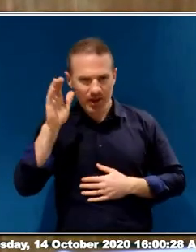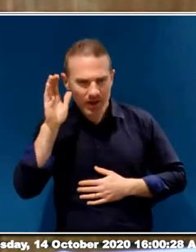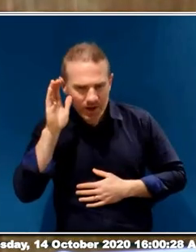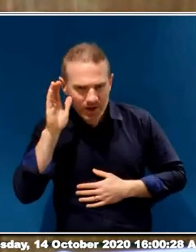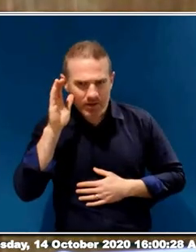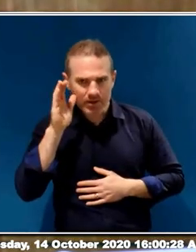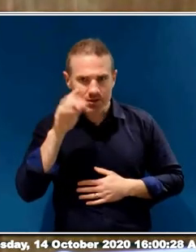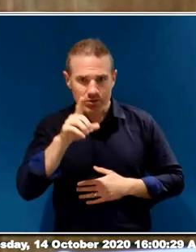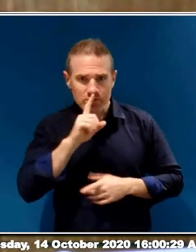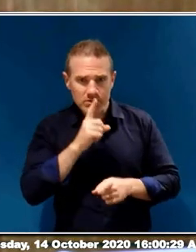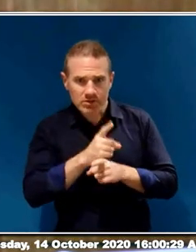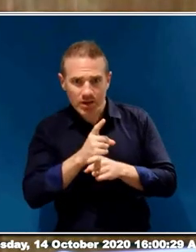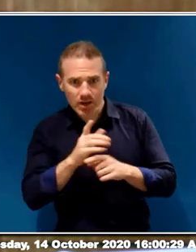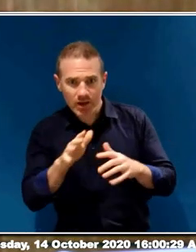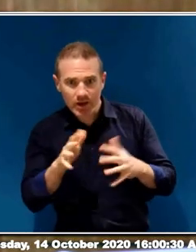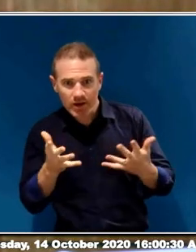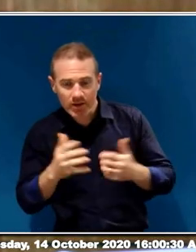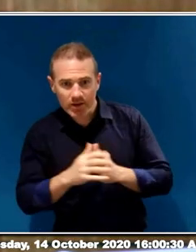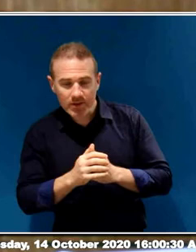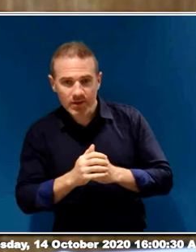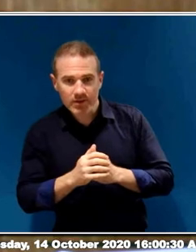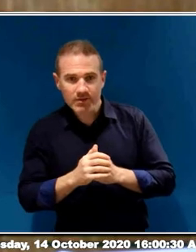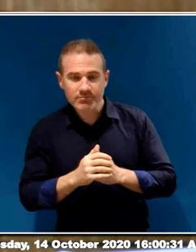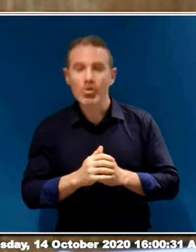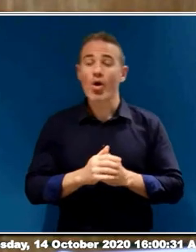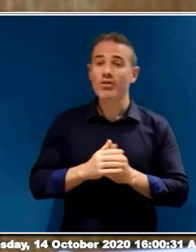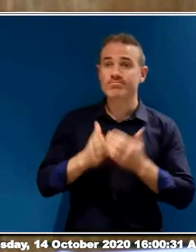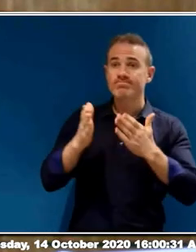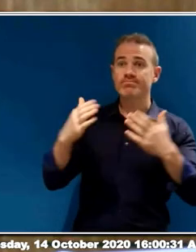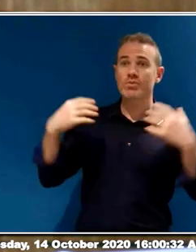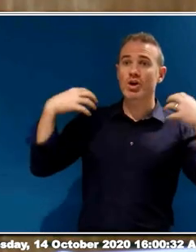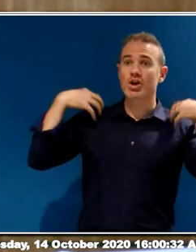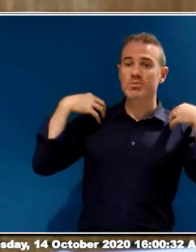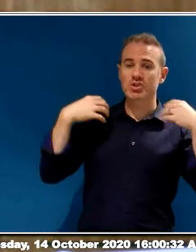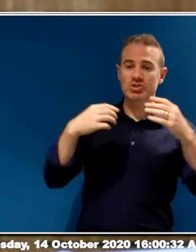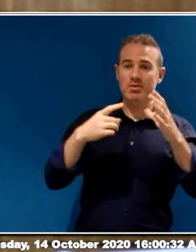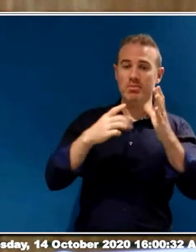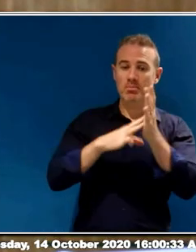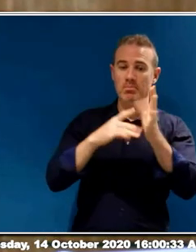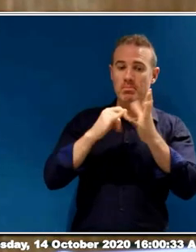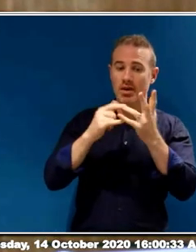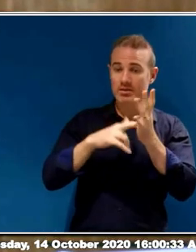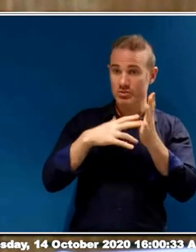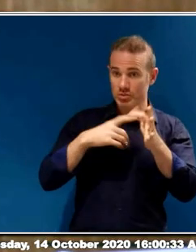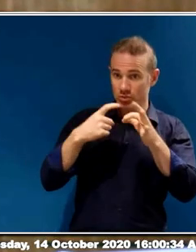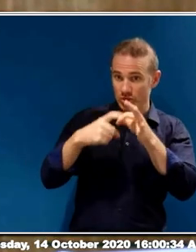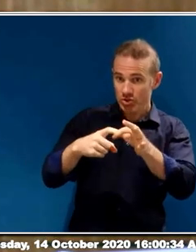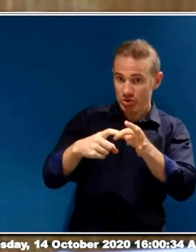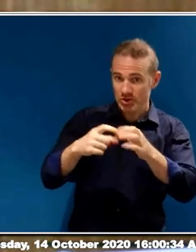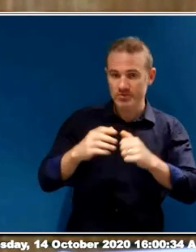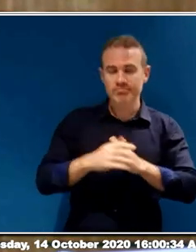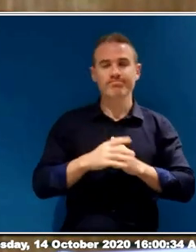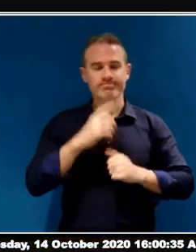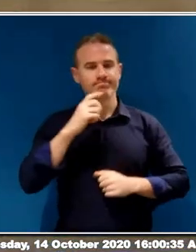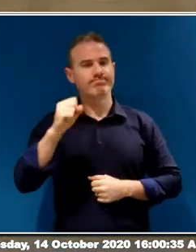Commissioner Mason, do you have any questions? Yes. I do have a question but I think I would know the answer